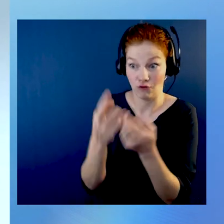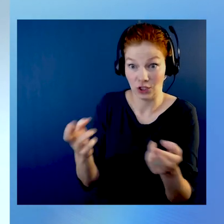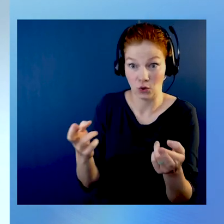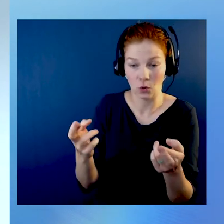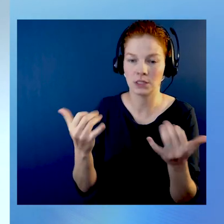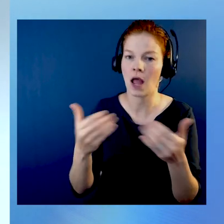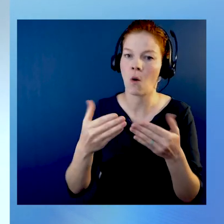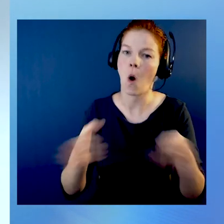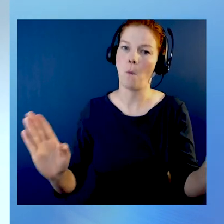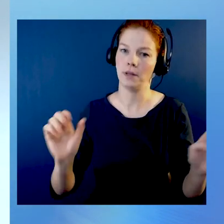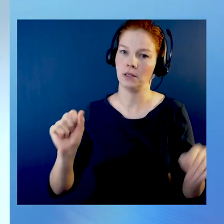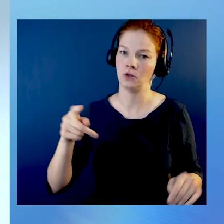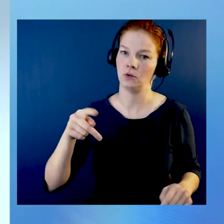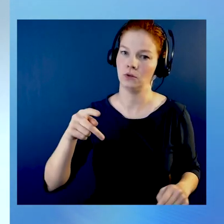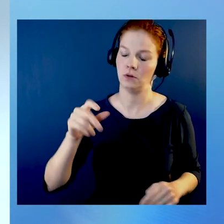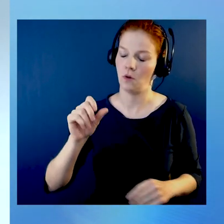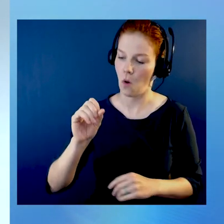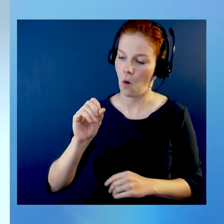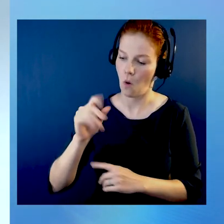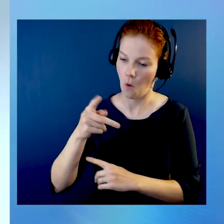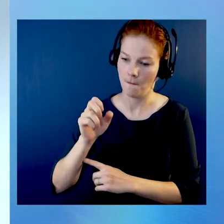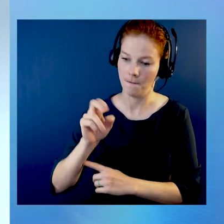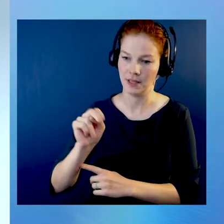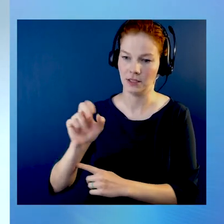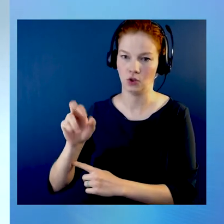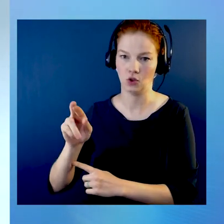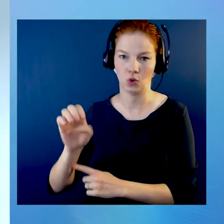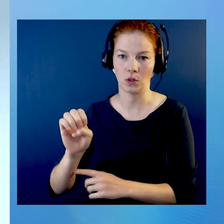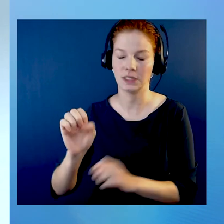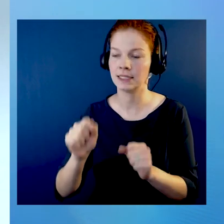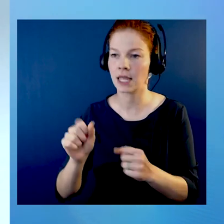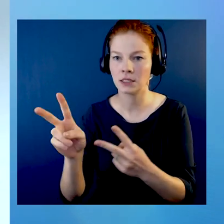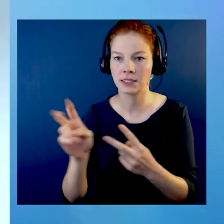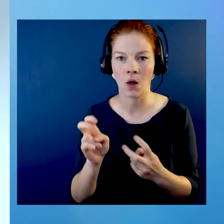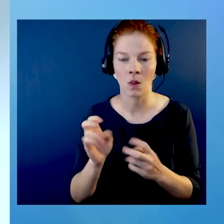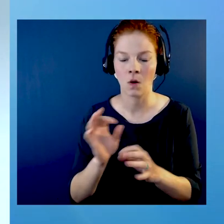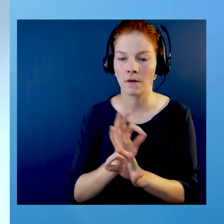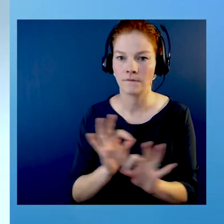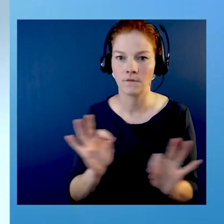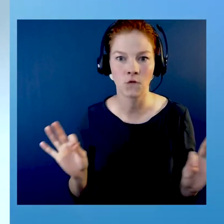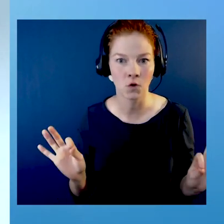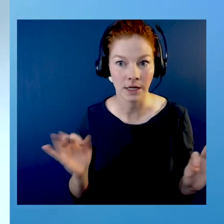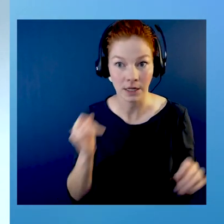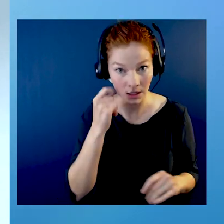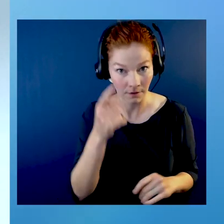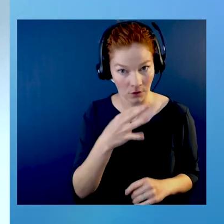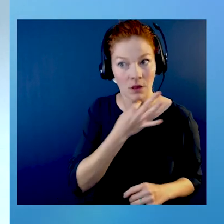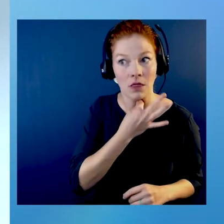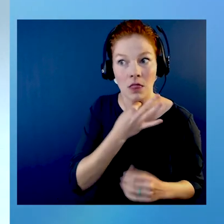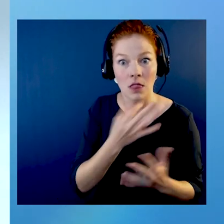and free and available to download today. Definitely recommend checking them out if you're interested in Digital Twin space and